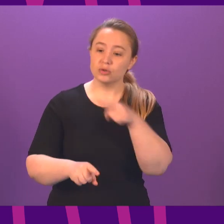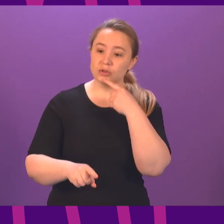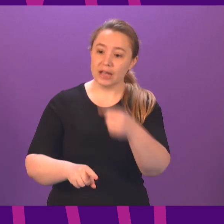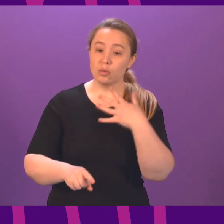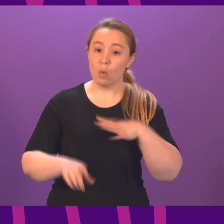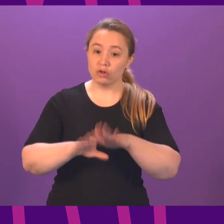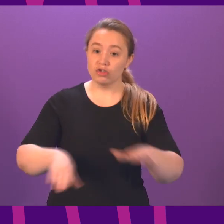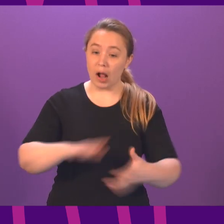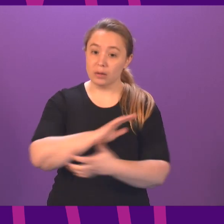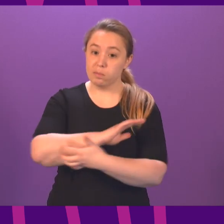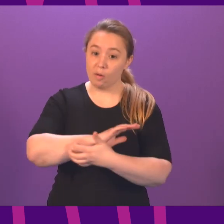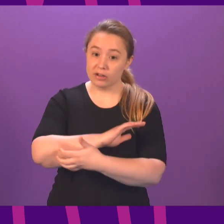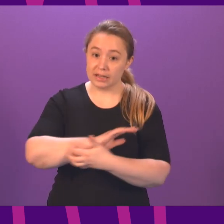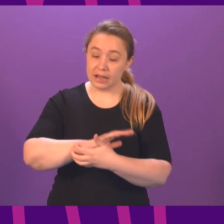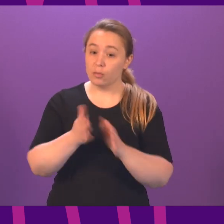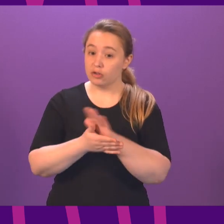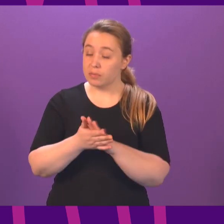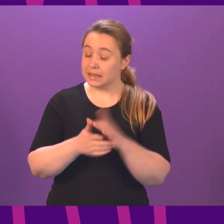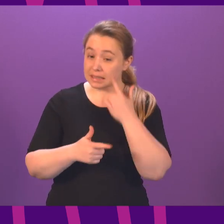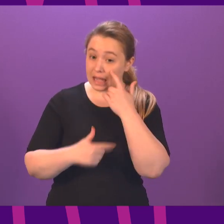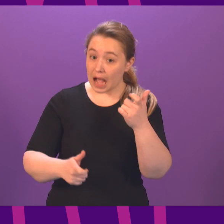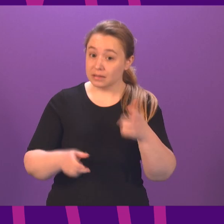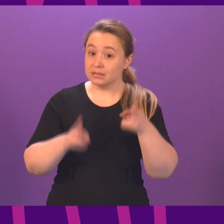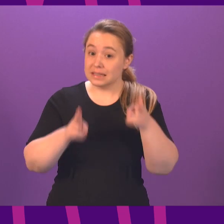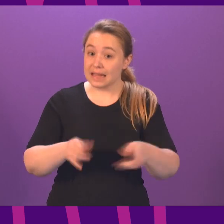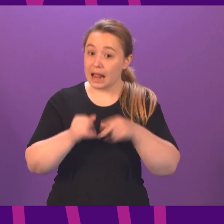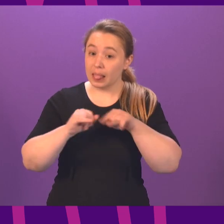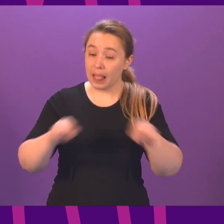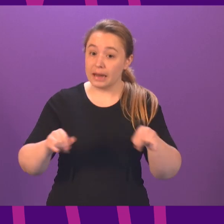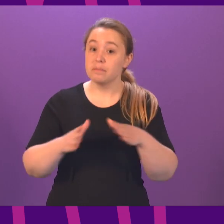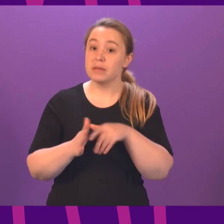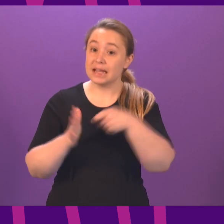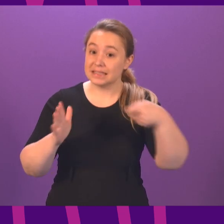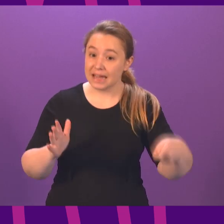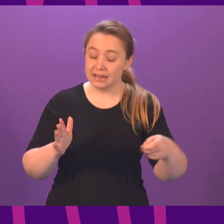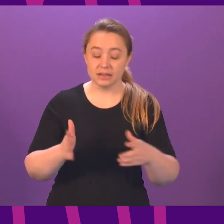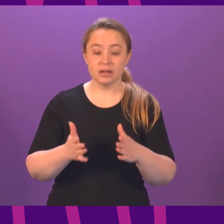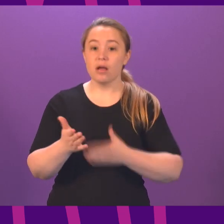will she consider extending that deadline to ensure that the take-up is much higher?